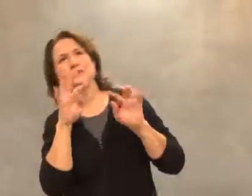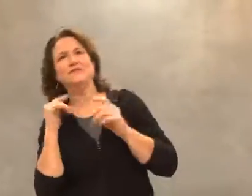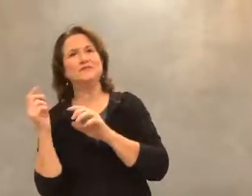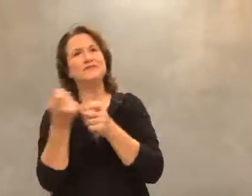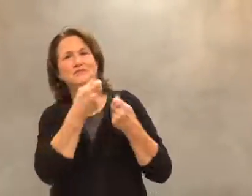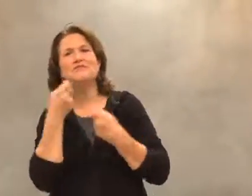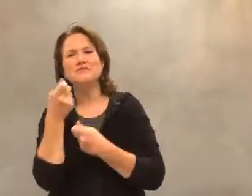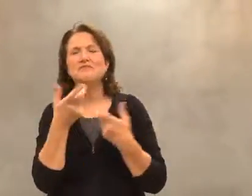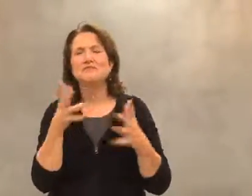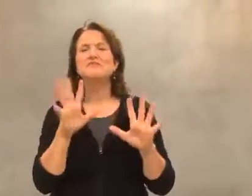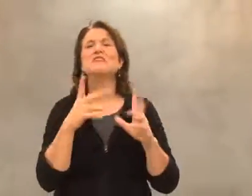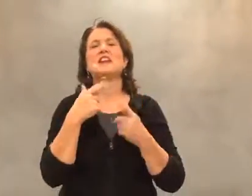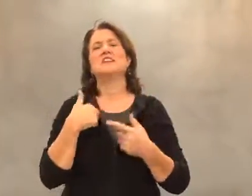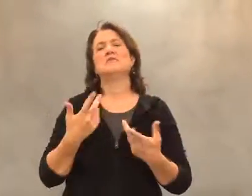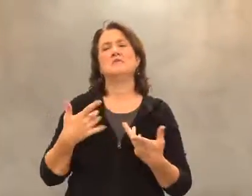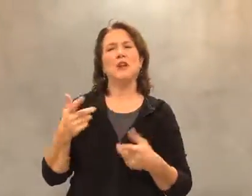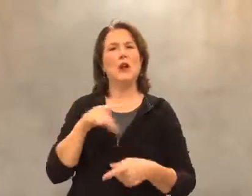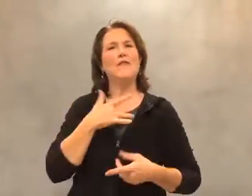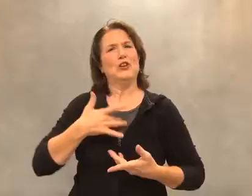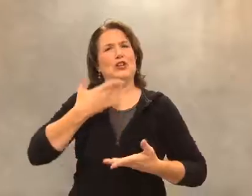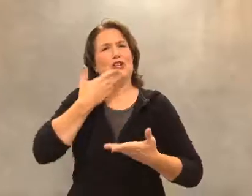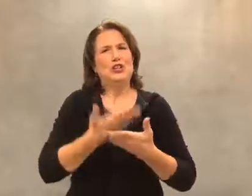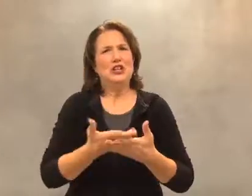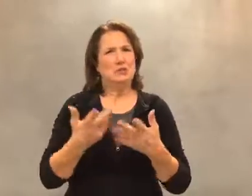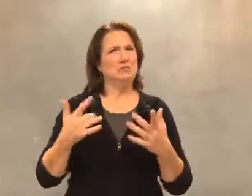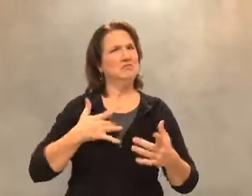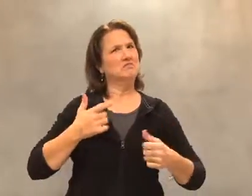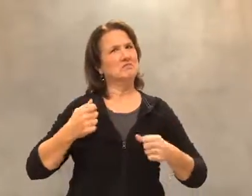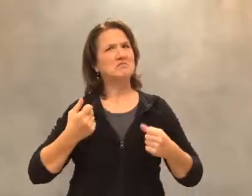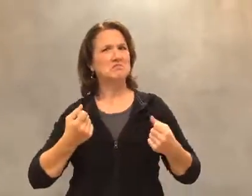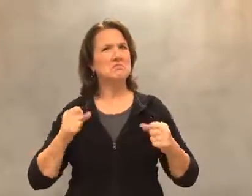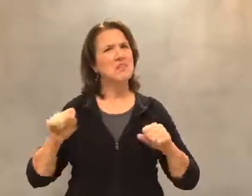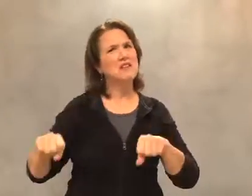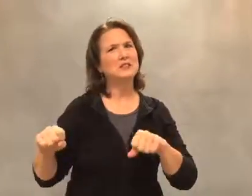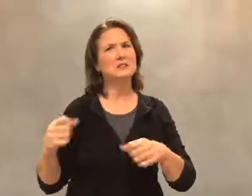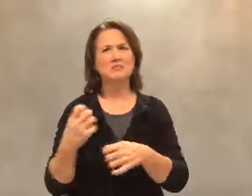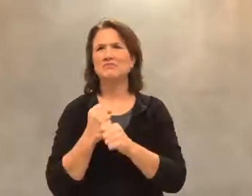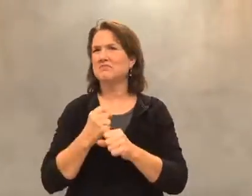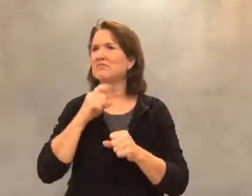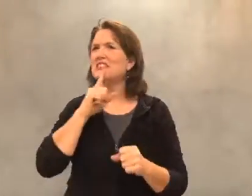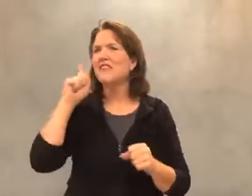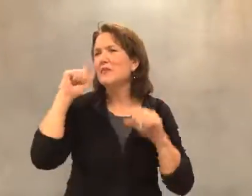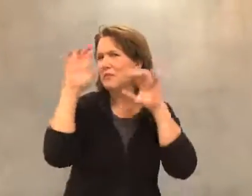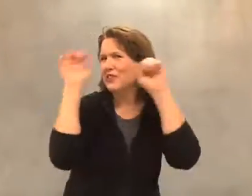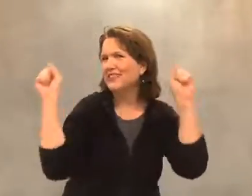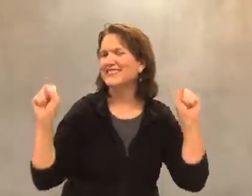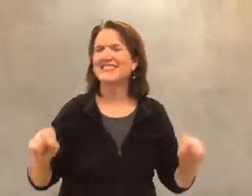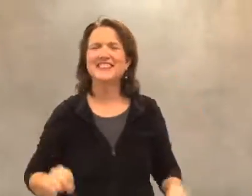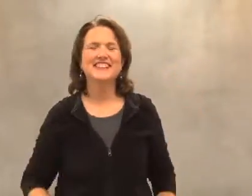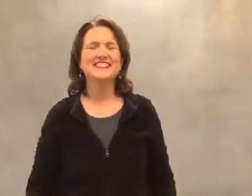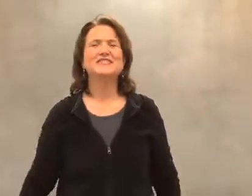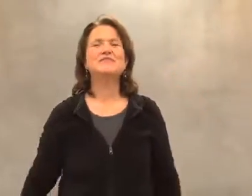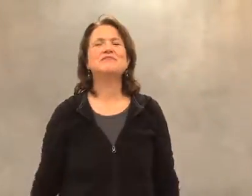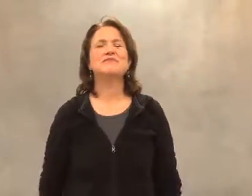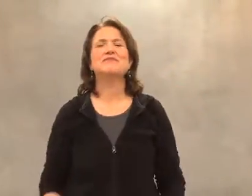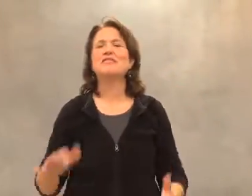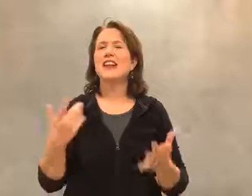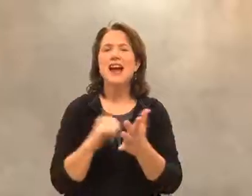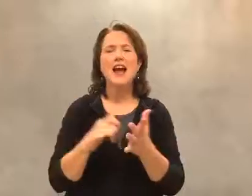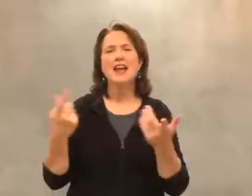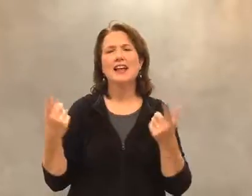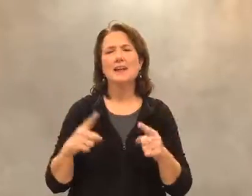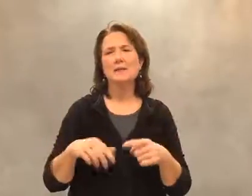We continued to demonstrate and wait.